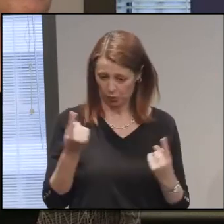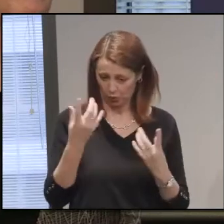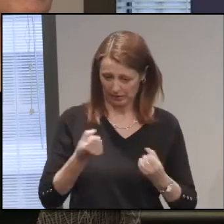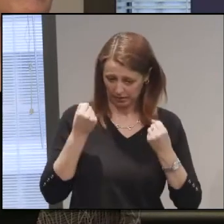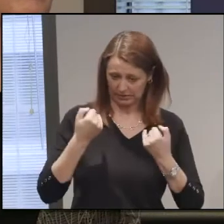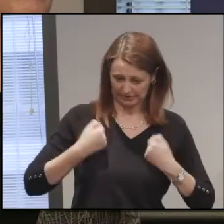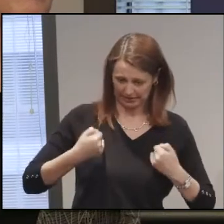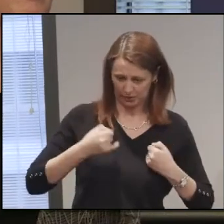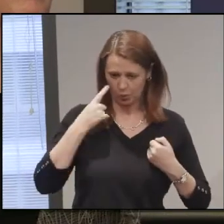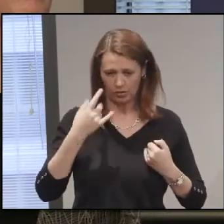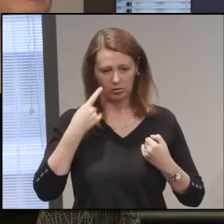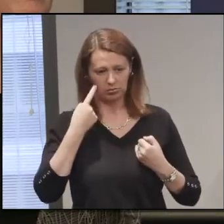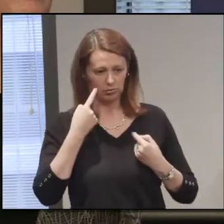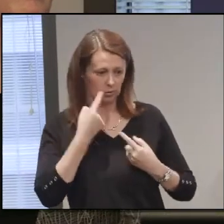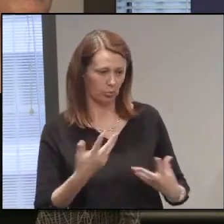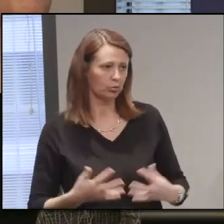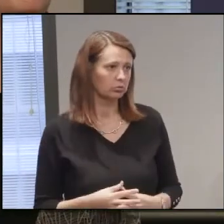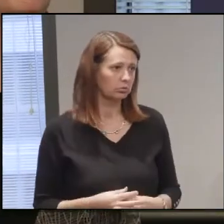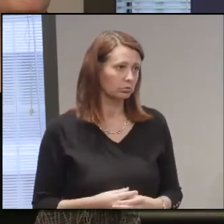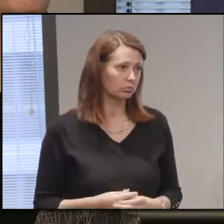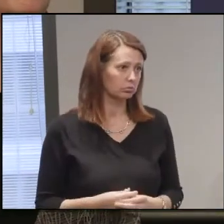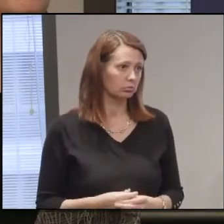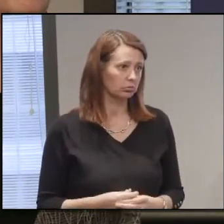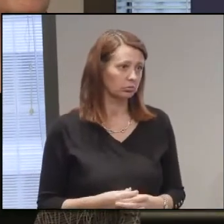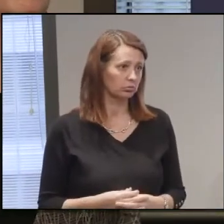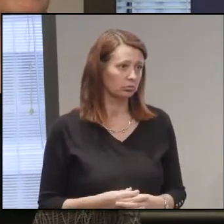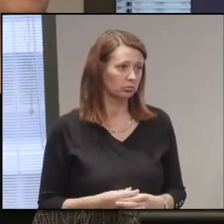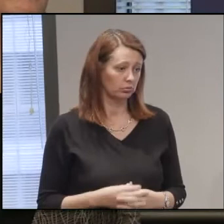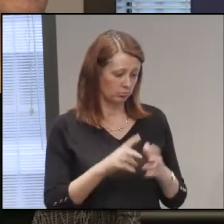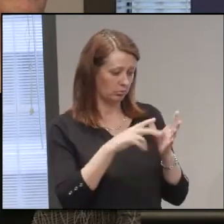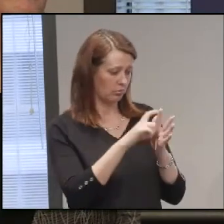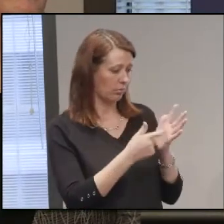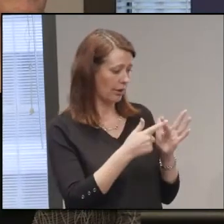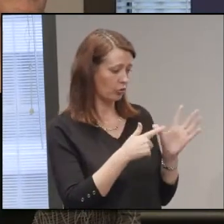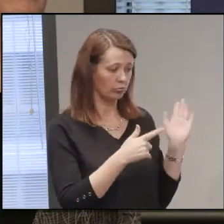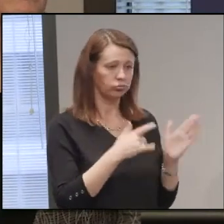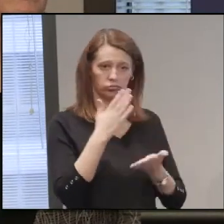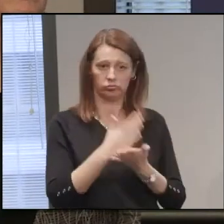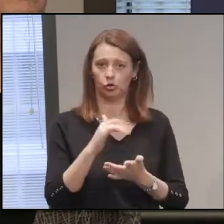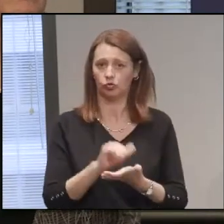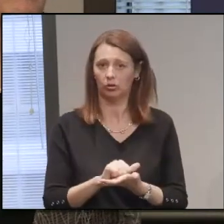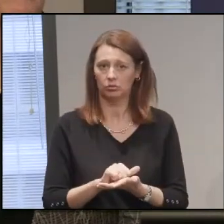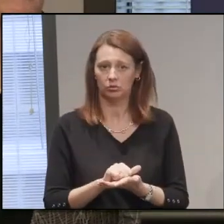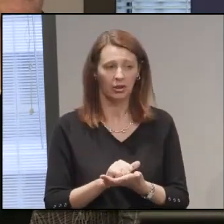when they're exposed. Andrea is exactly right. It's not just the level of the